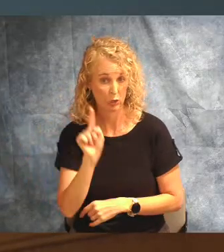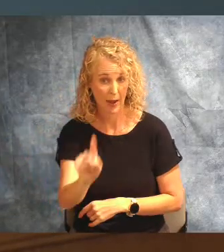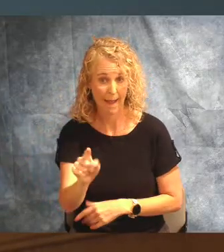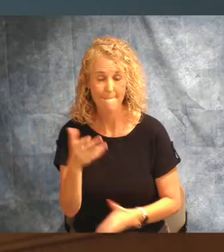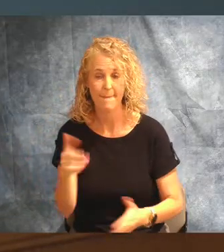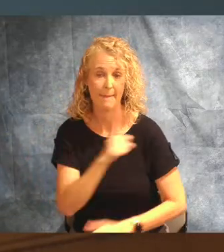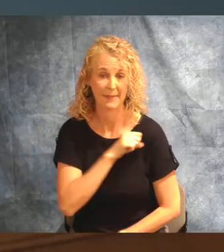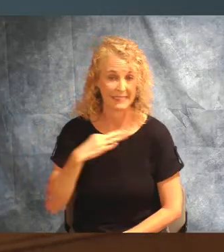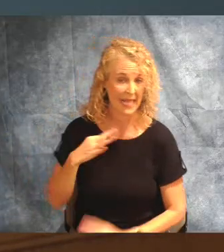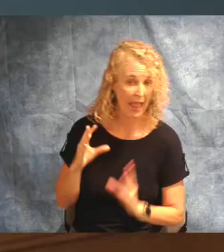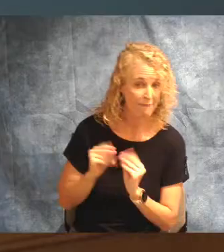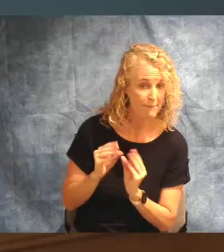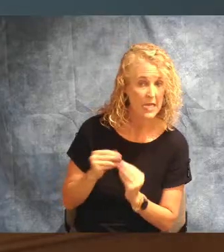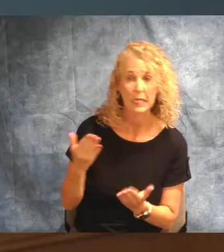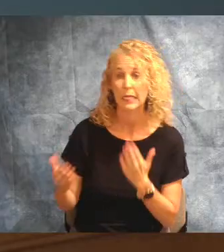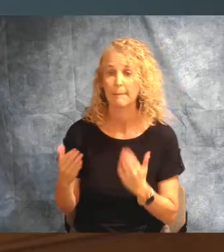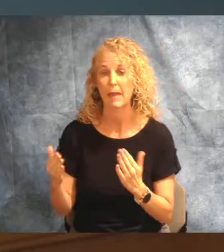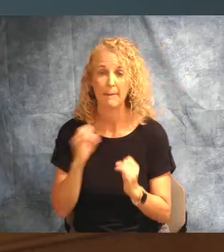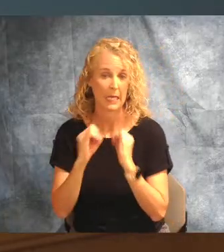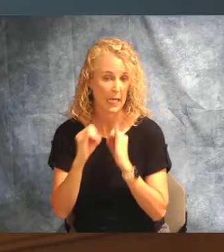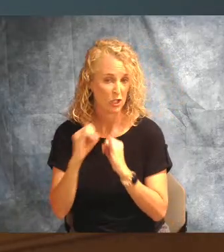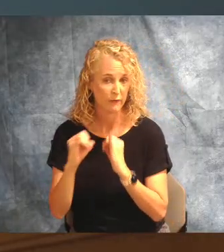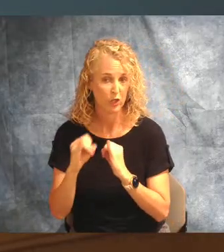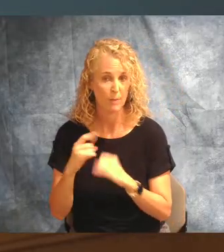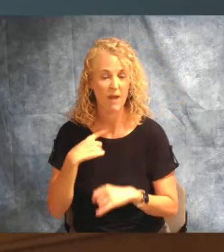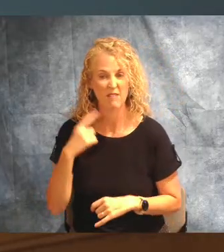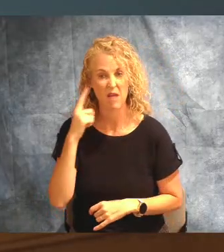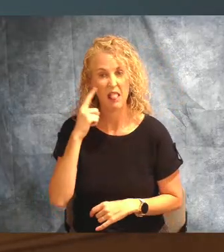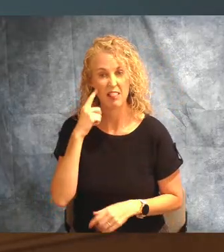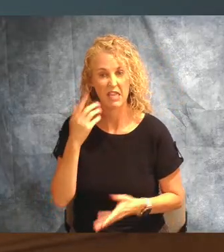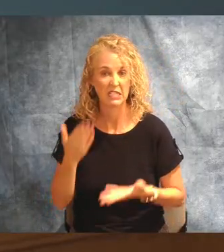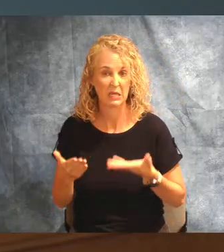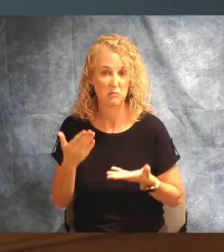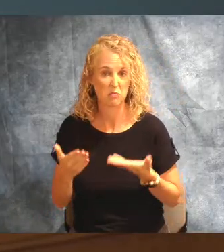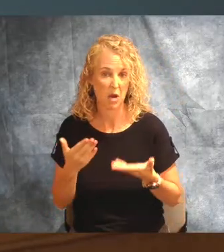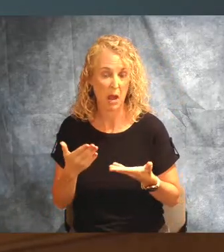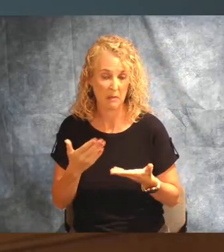and also if you want to meet individually, but I think it would probably be great to have a staff